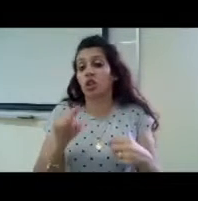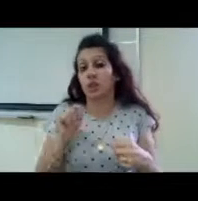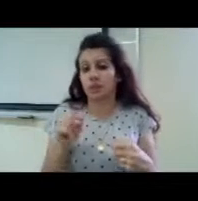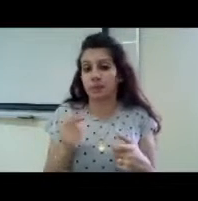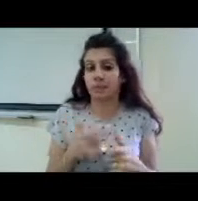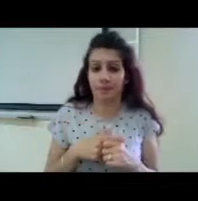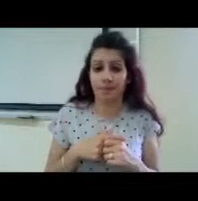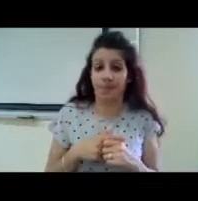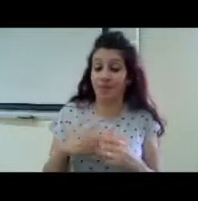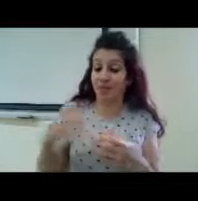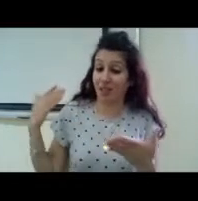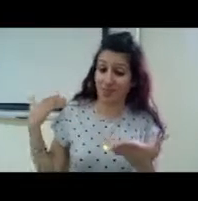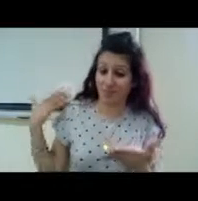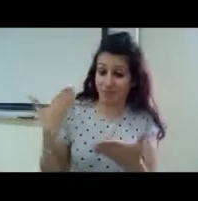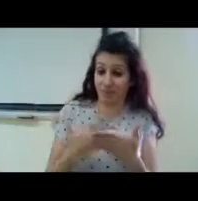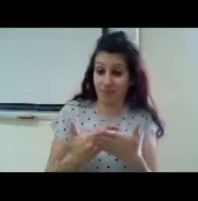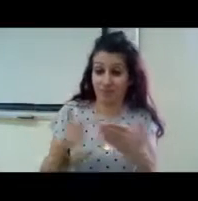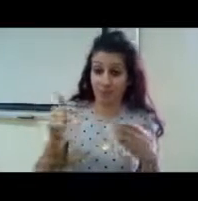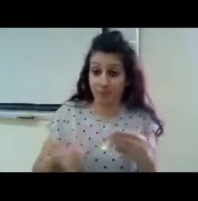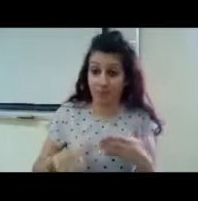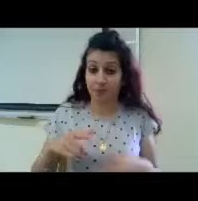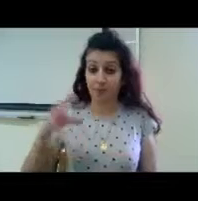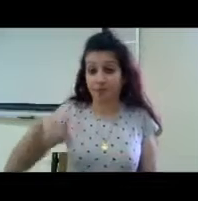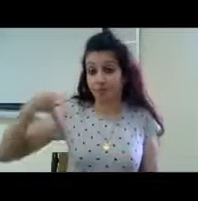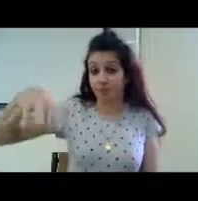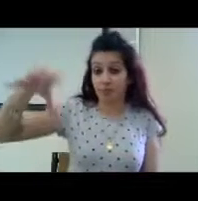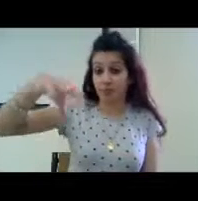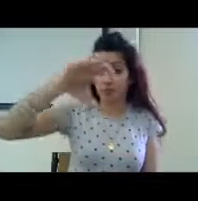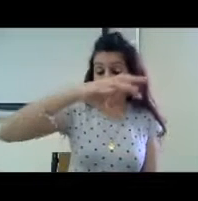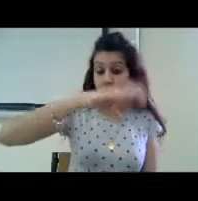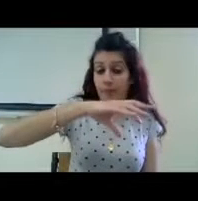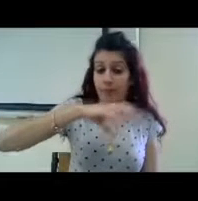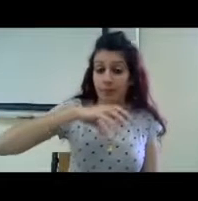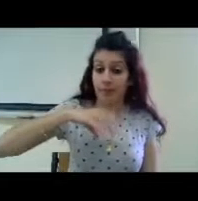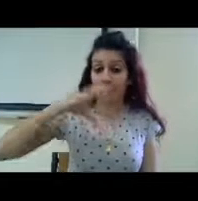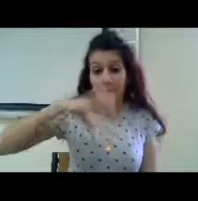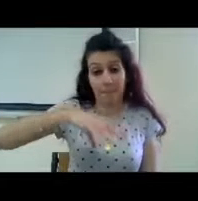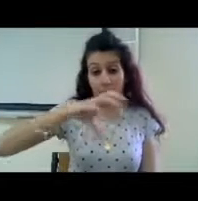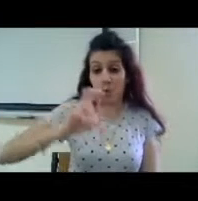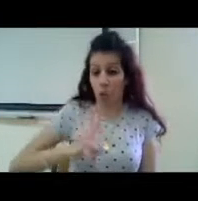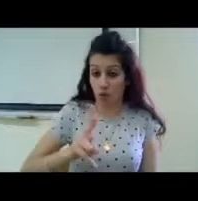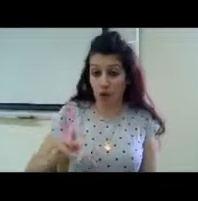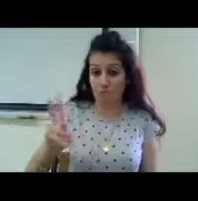work-life providing food balance and how do you provide food if there's no money